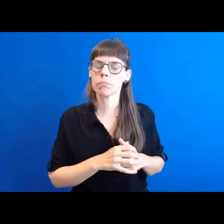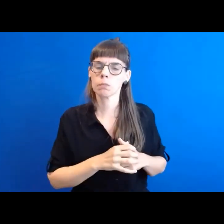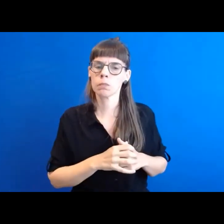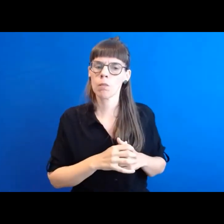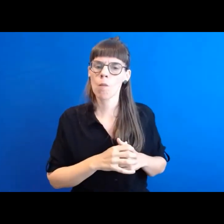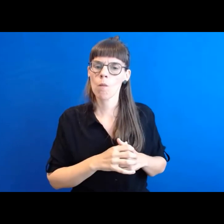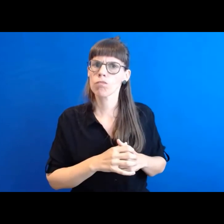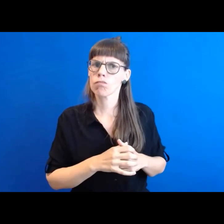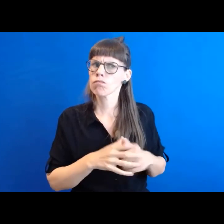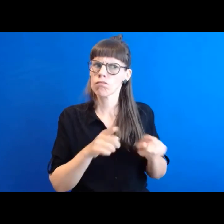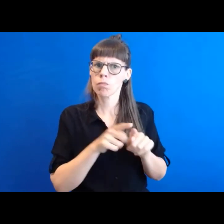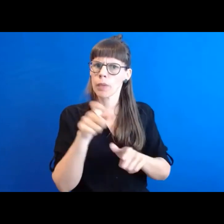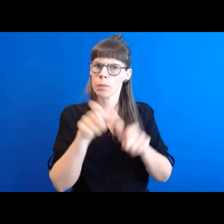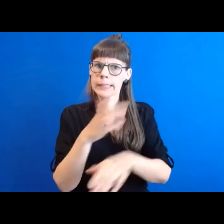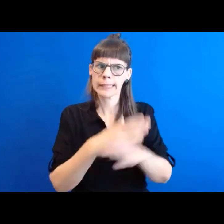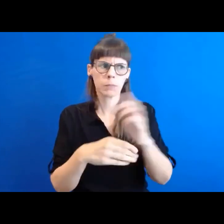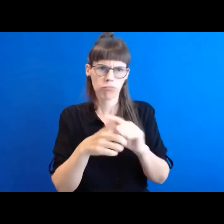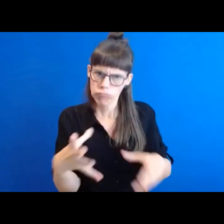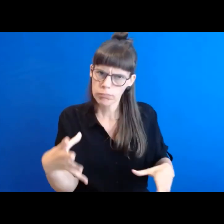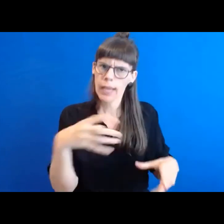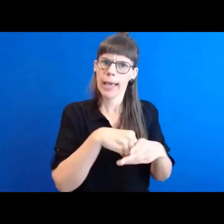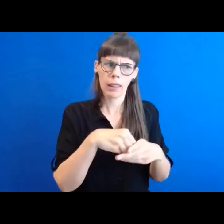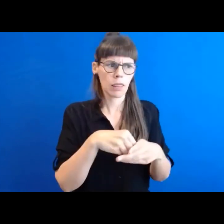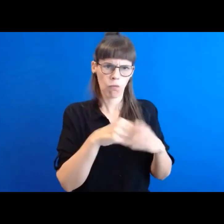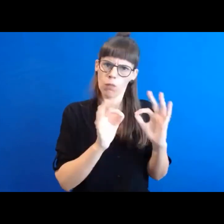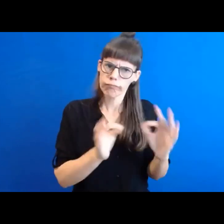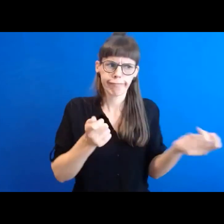to -- in this humanitarian context.